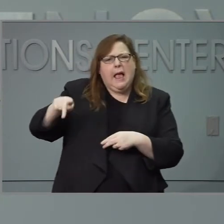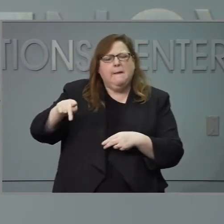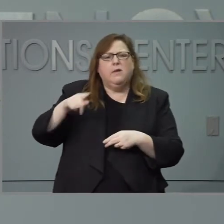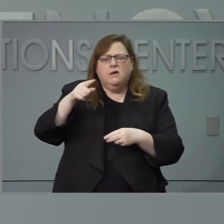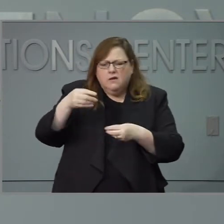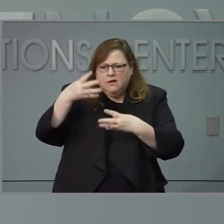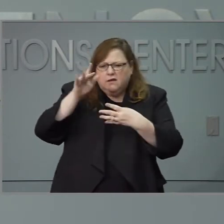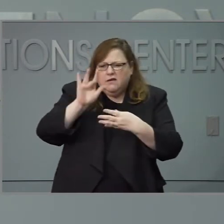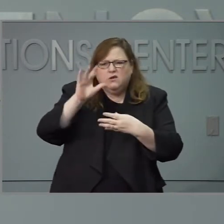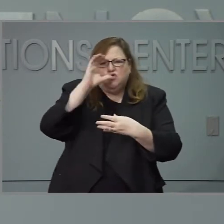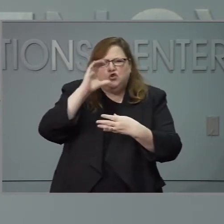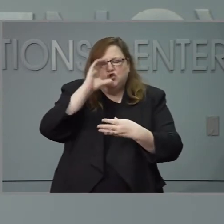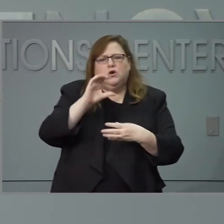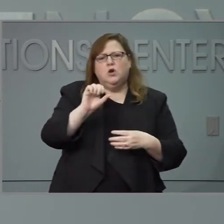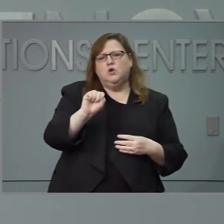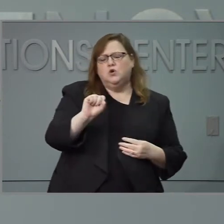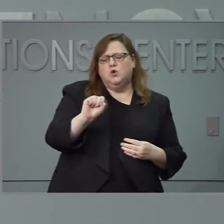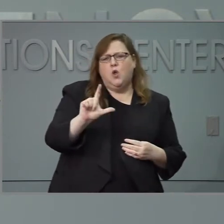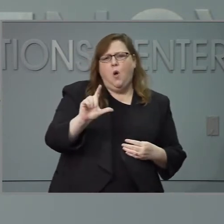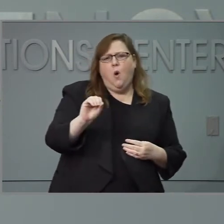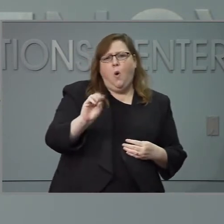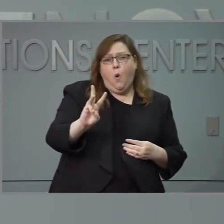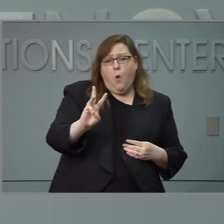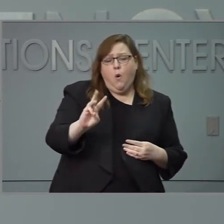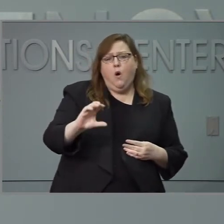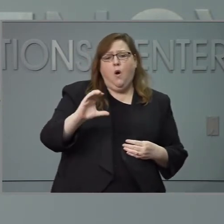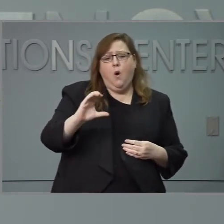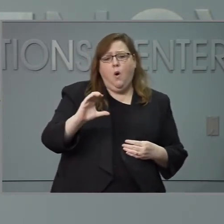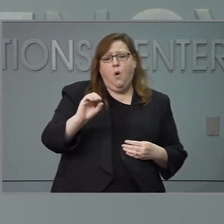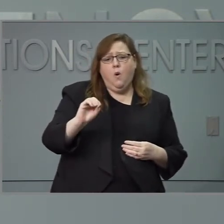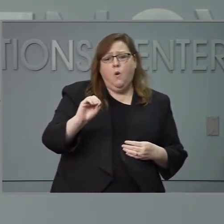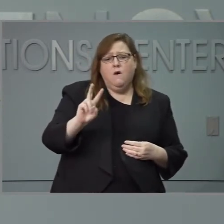TIENEN QUE HACER. TENEMOS CONFERENCIAS Y TENEMOS QUE DEJAR